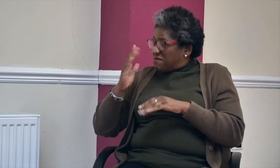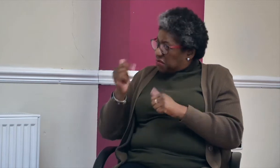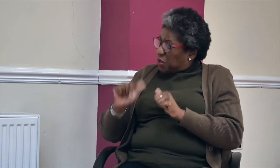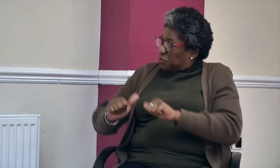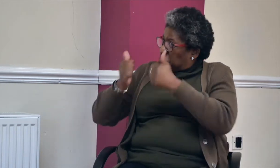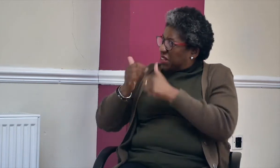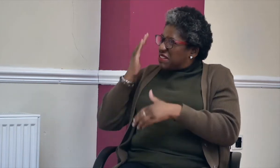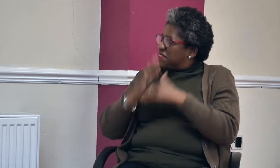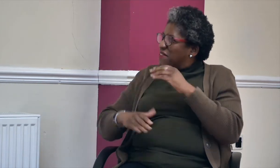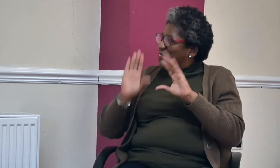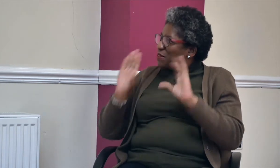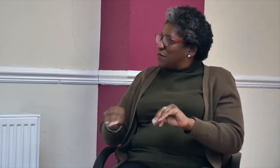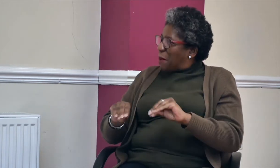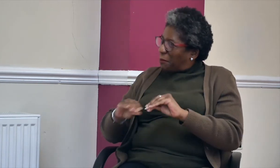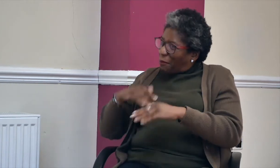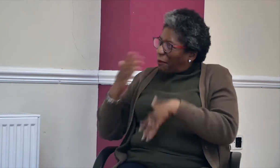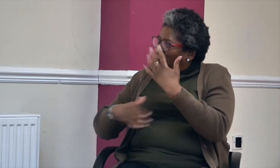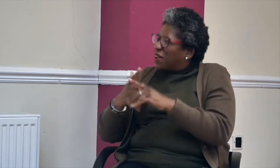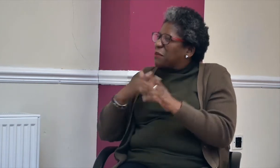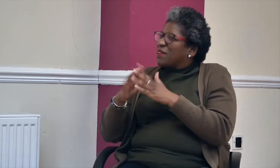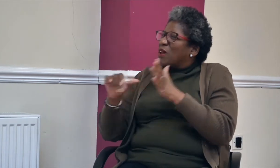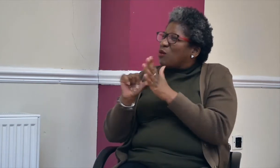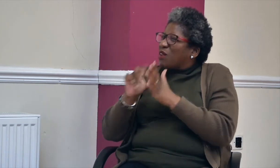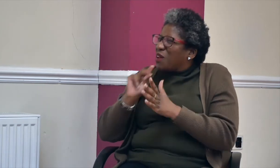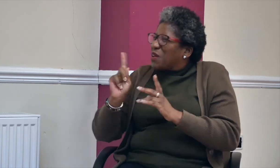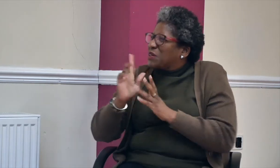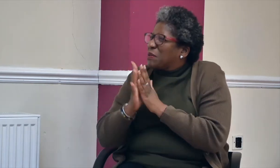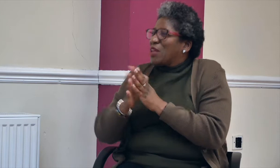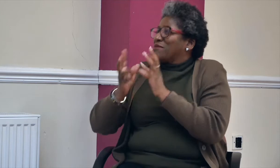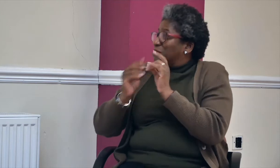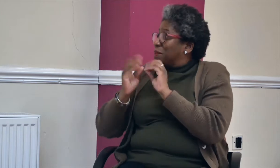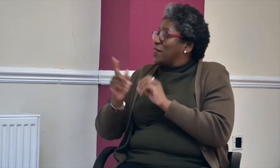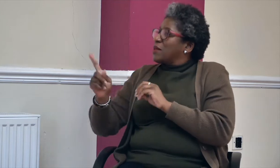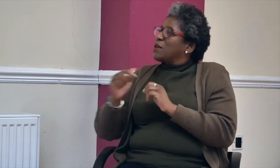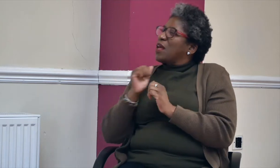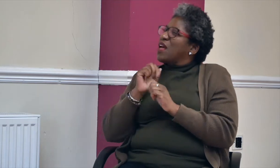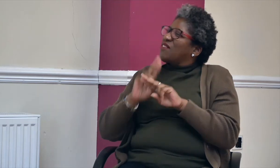They still use it today. If I misunderstand something, they will fingerspell it to me.